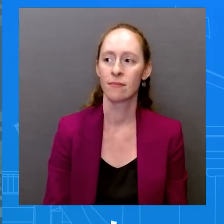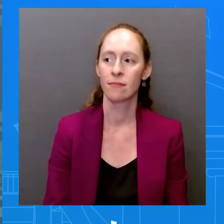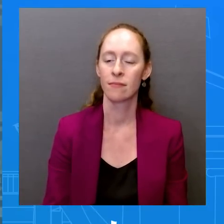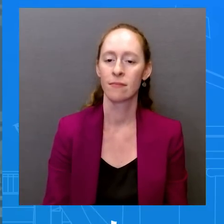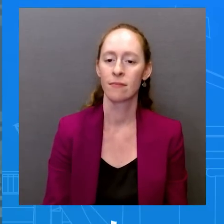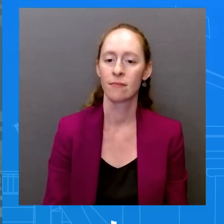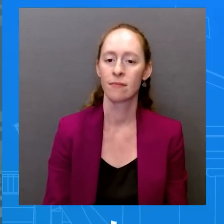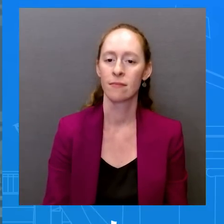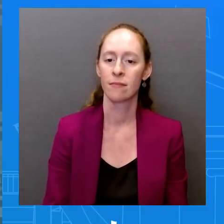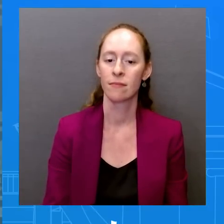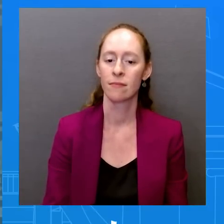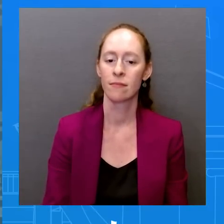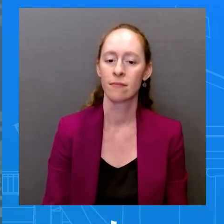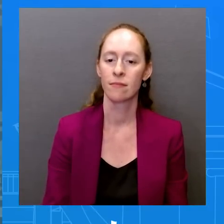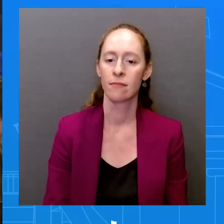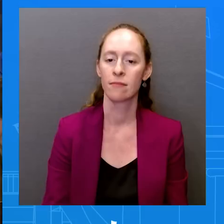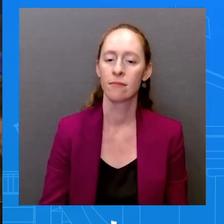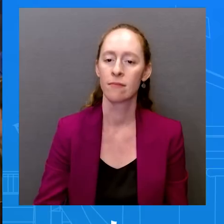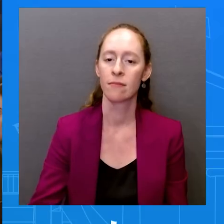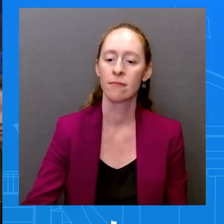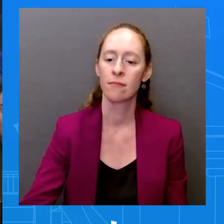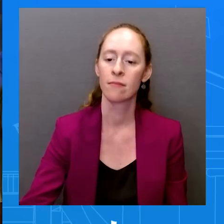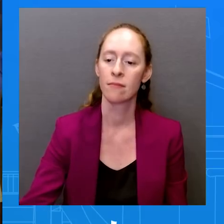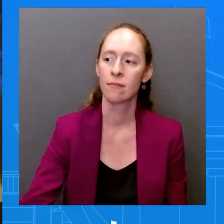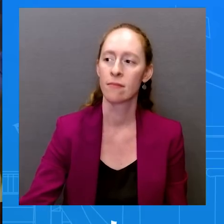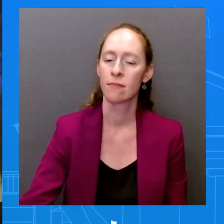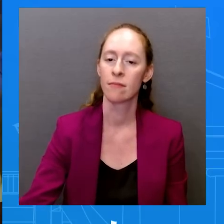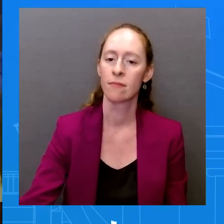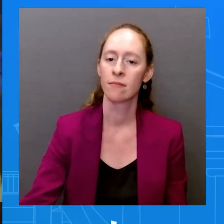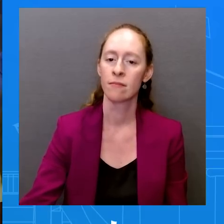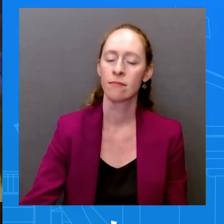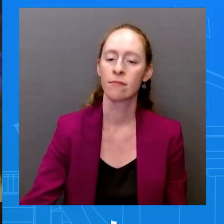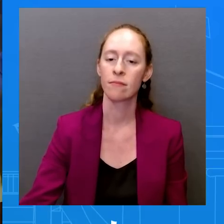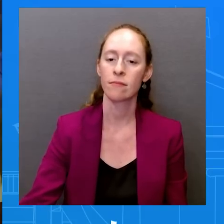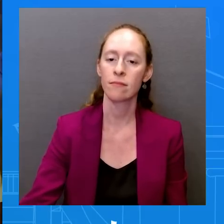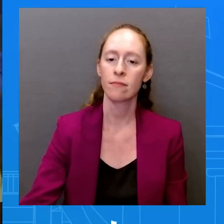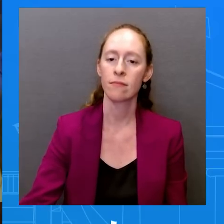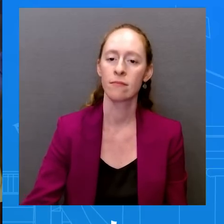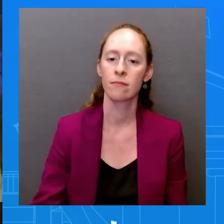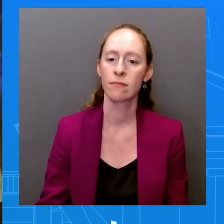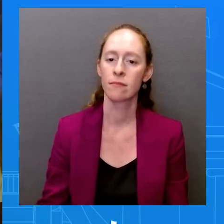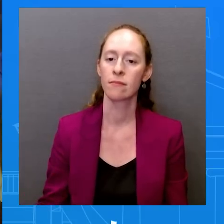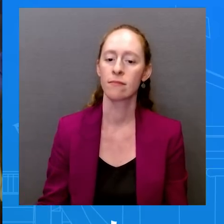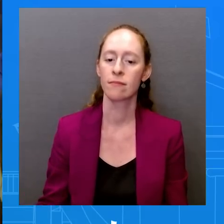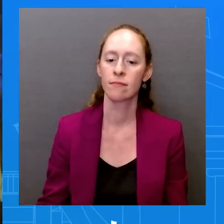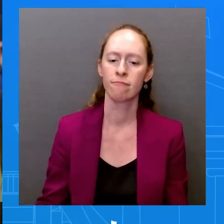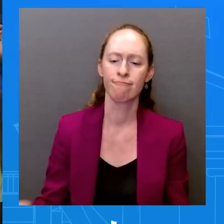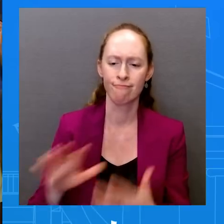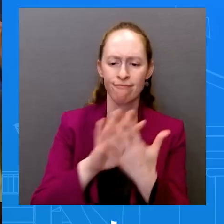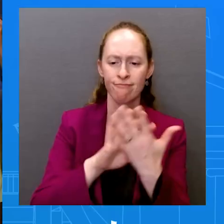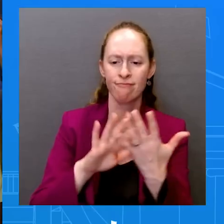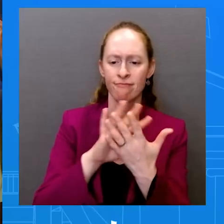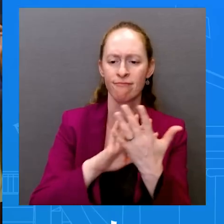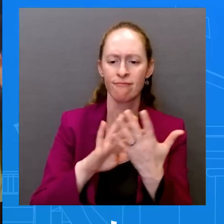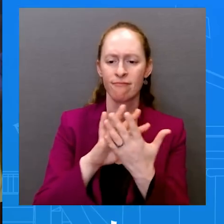The President this week mentioned that he will see him if President Xi is attending G20. Is this based on some communication